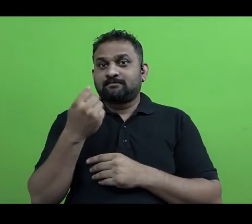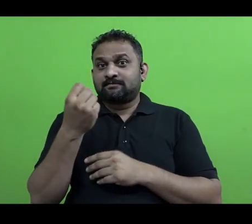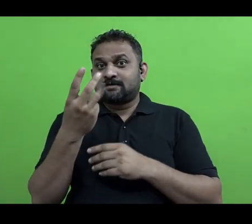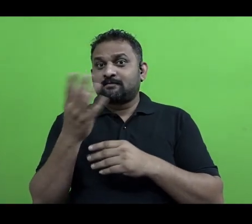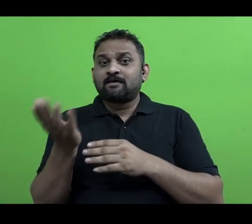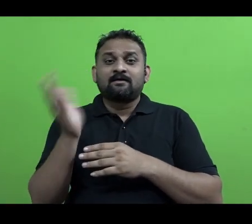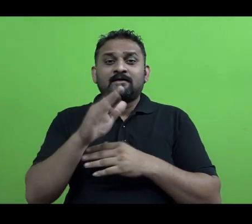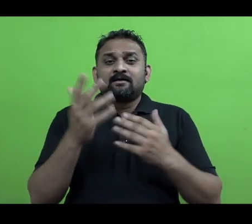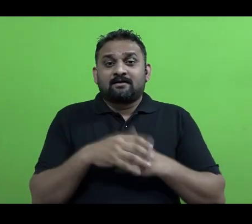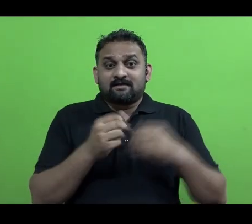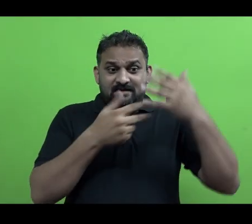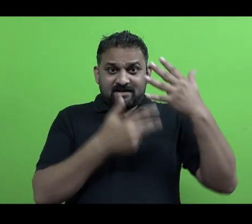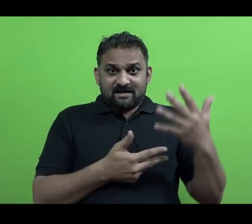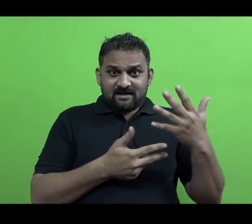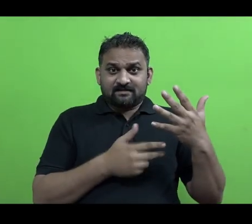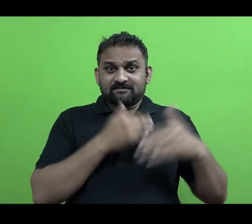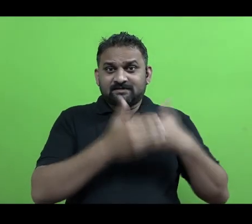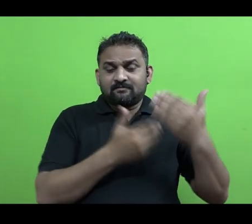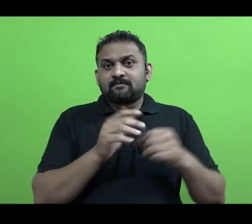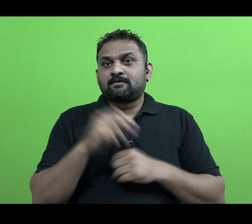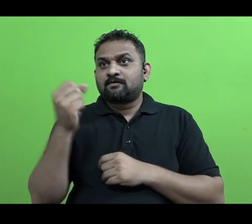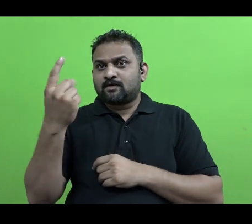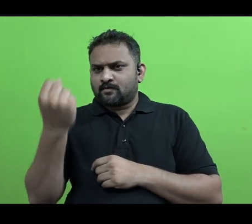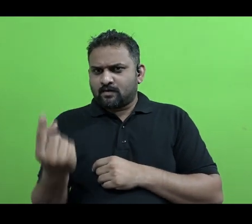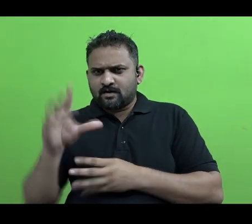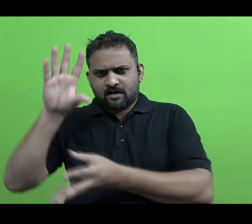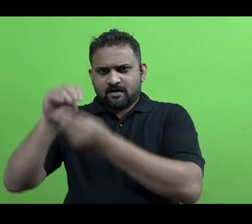step eight add the numbers in the tens place.